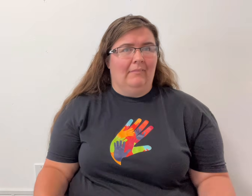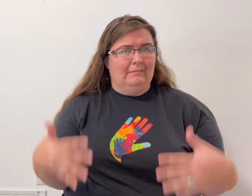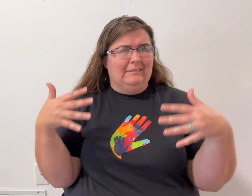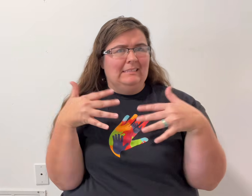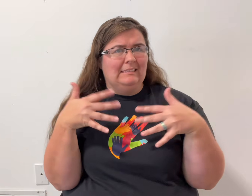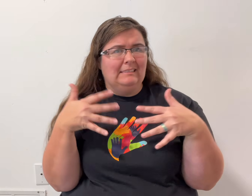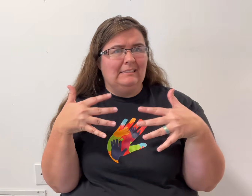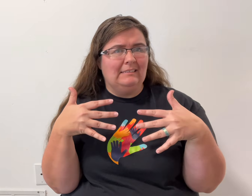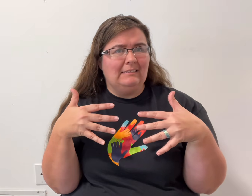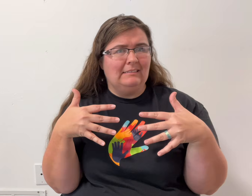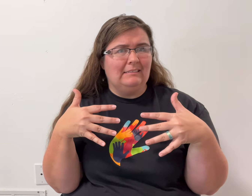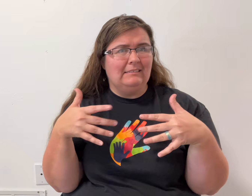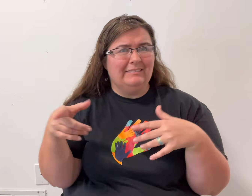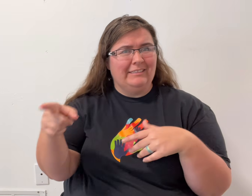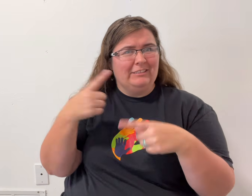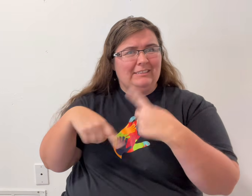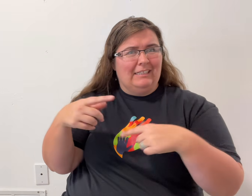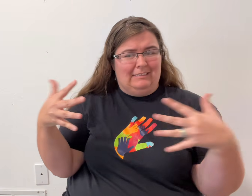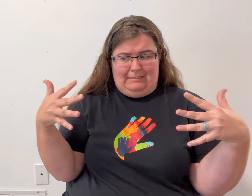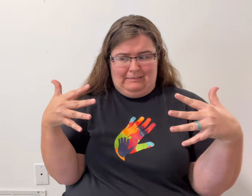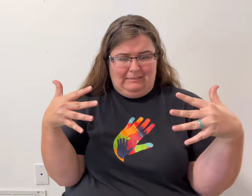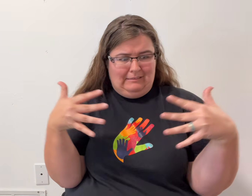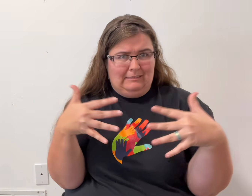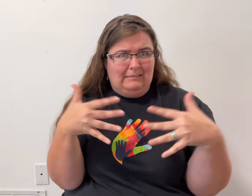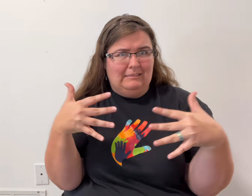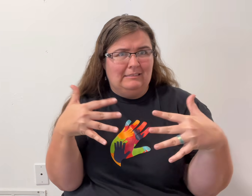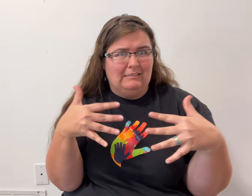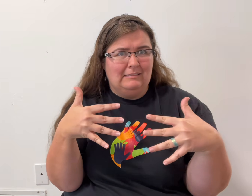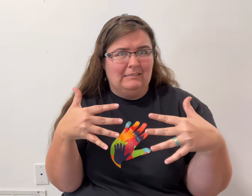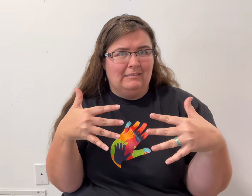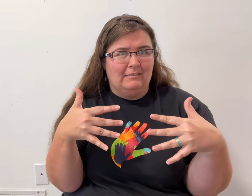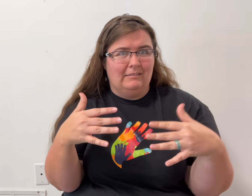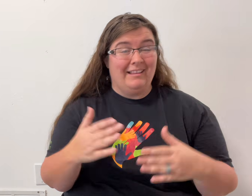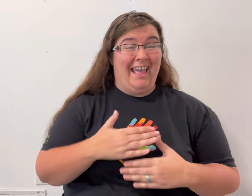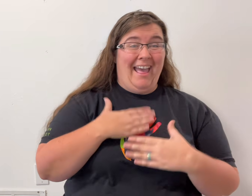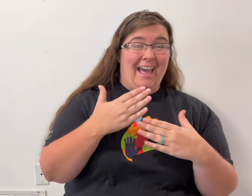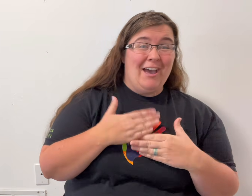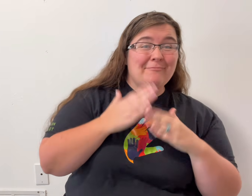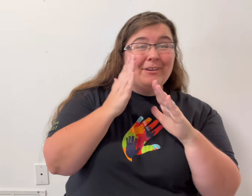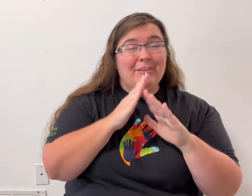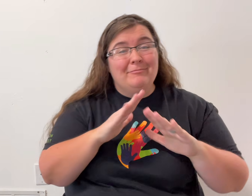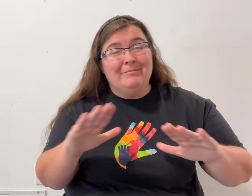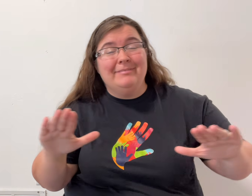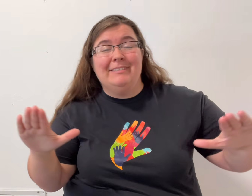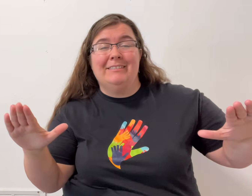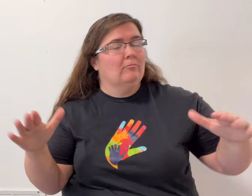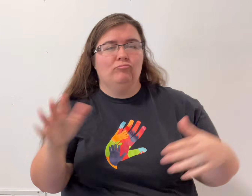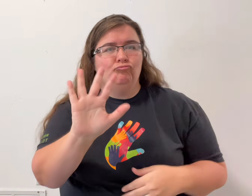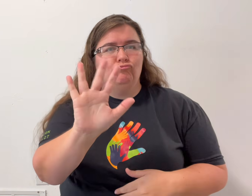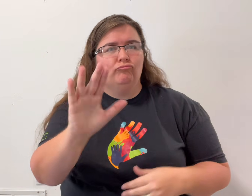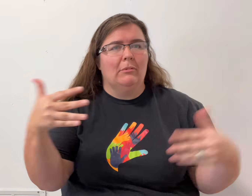NERVOUS is what she signs. Is he is happy and peaceful? No.